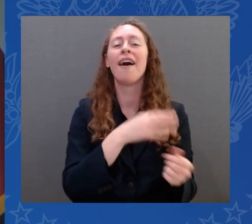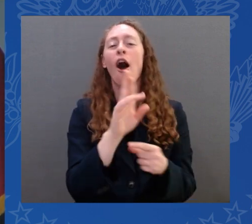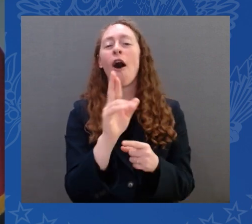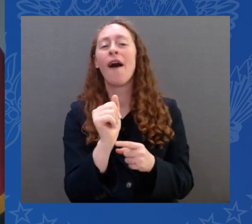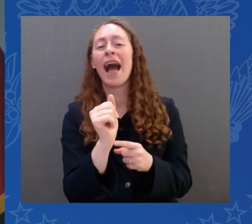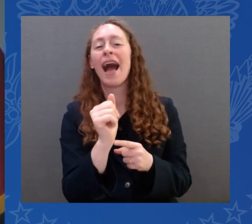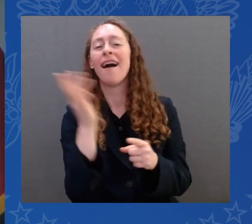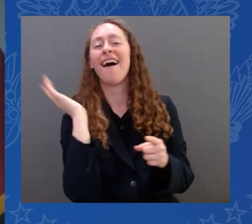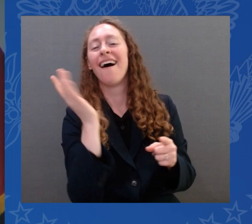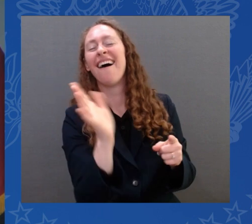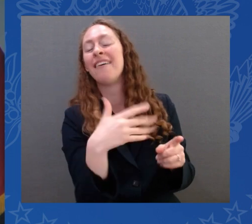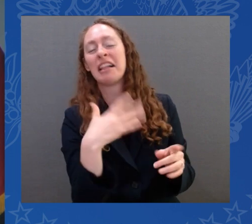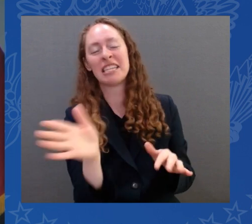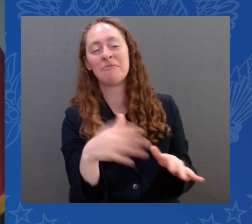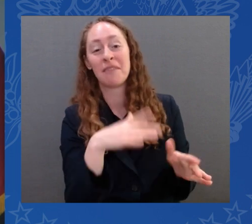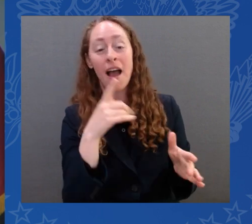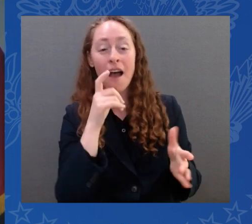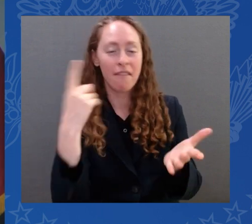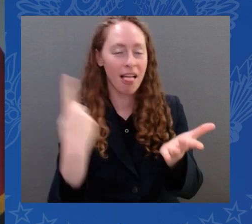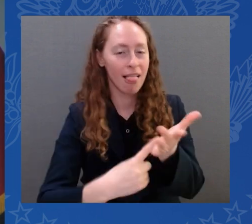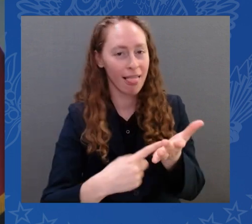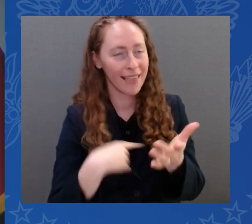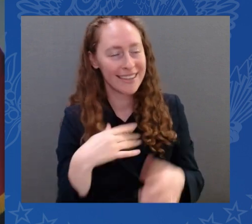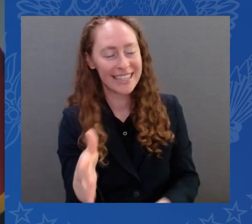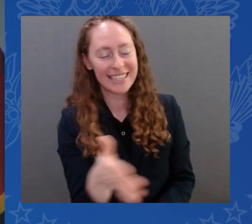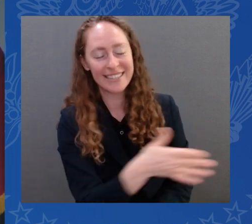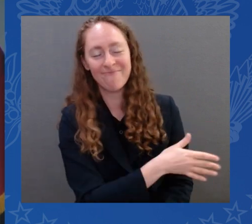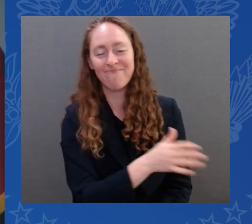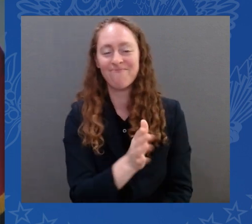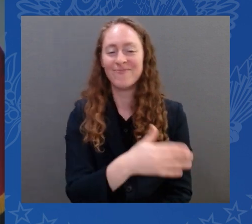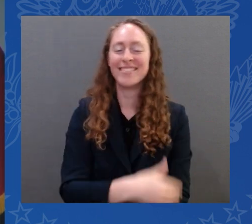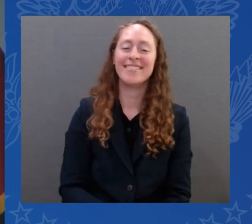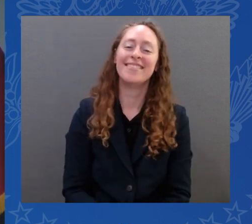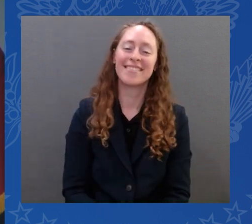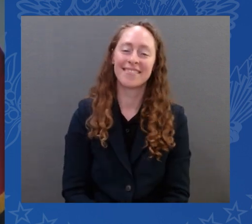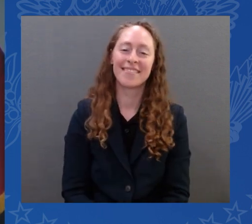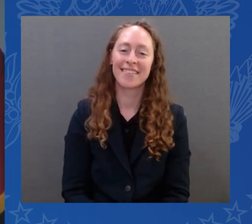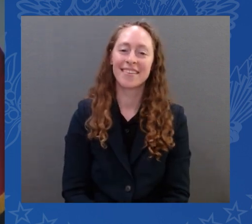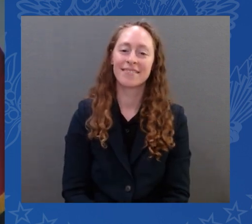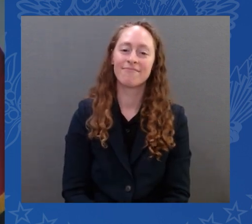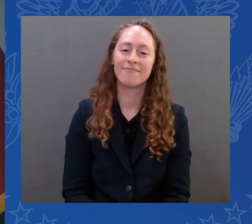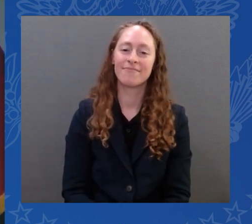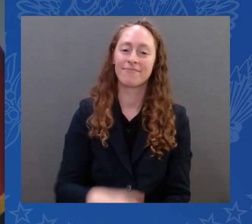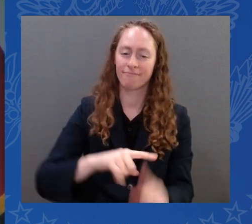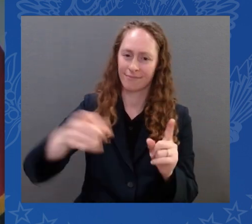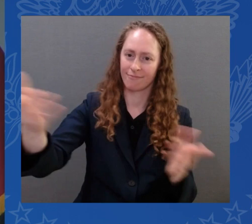we didn't have the same tradition you have here. So, before I take care of you, let's not forget: